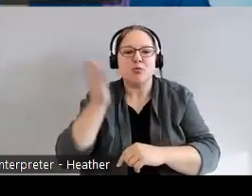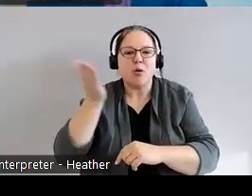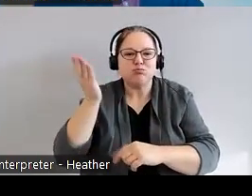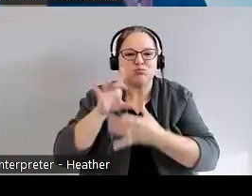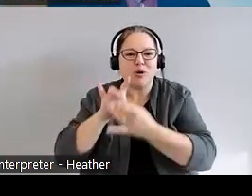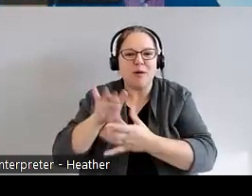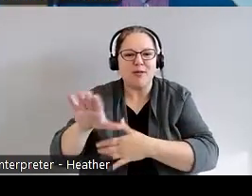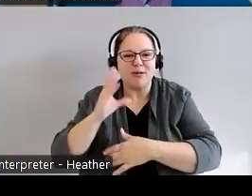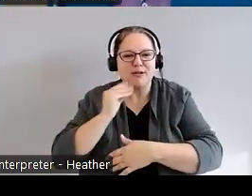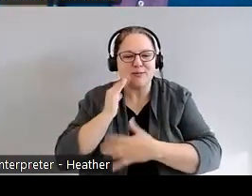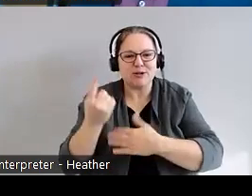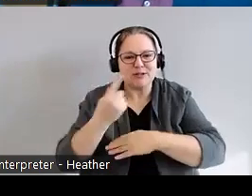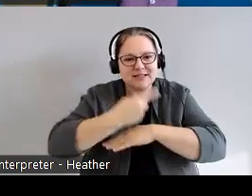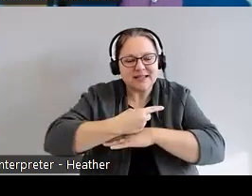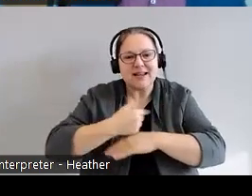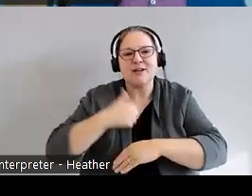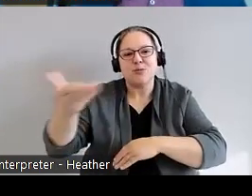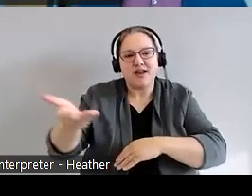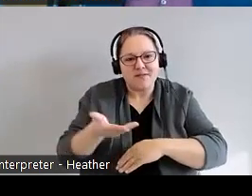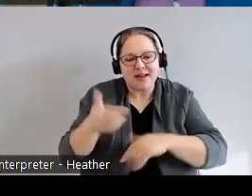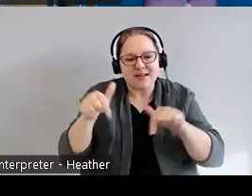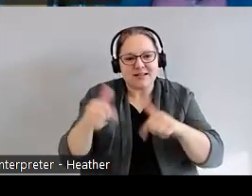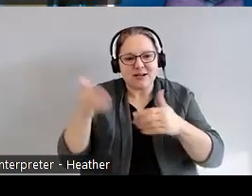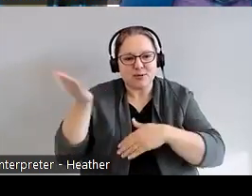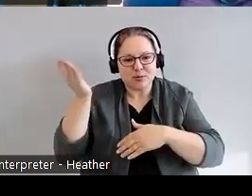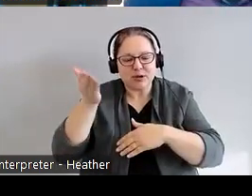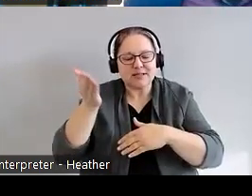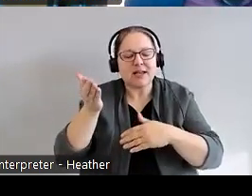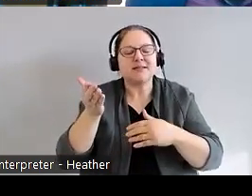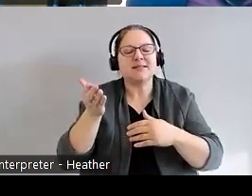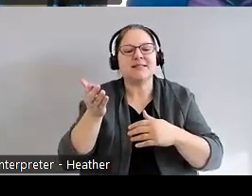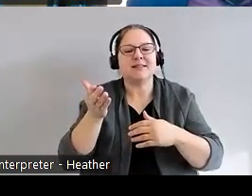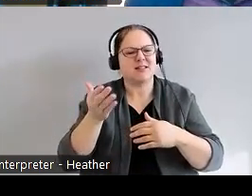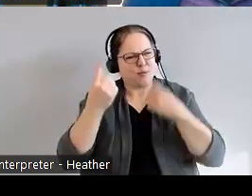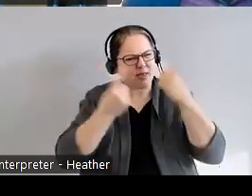today. So, we did invite him to present as we consider how we're going to move forward